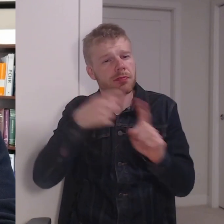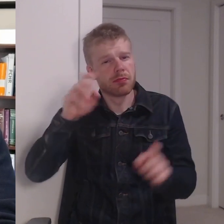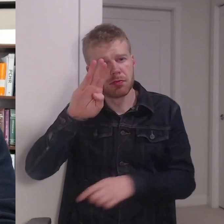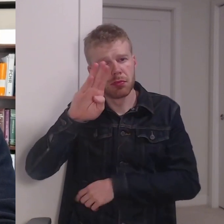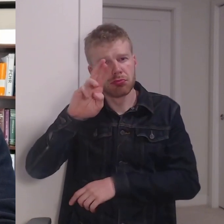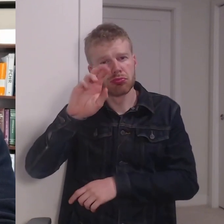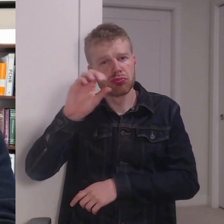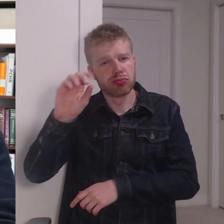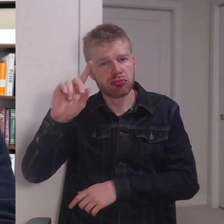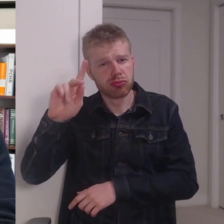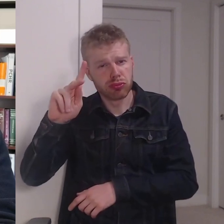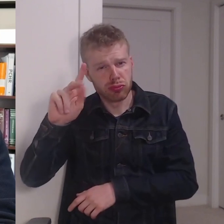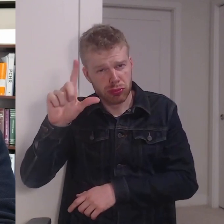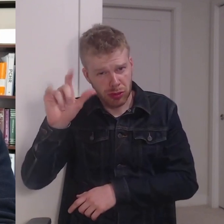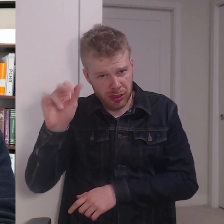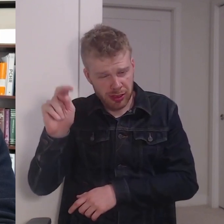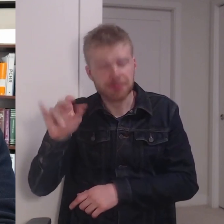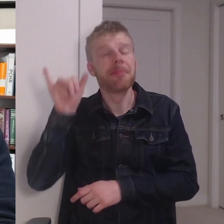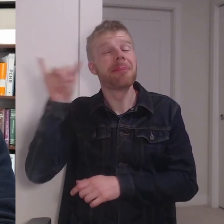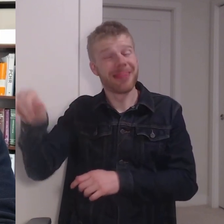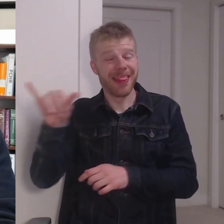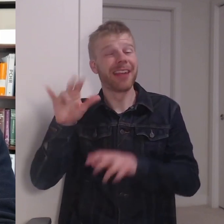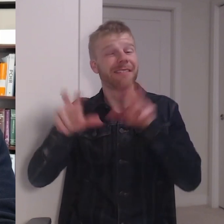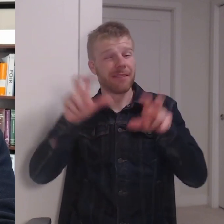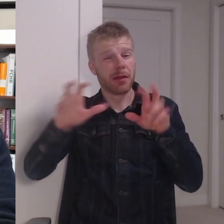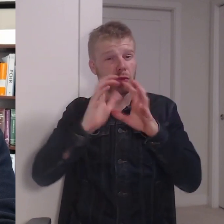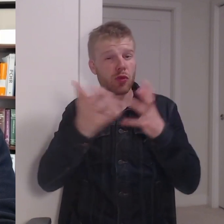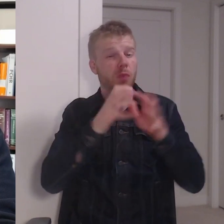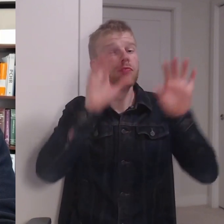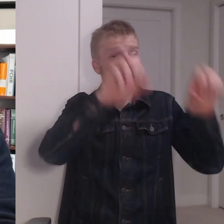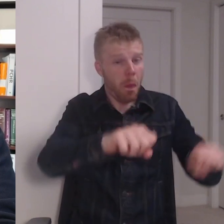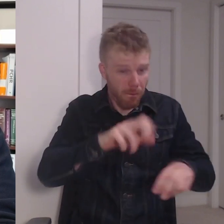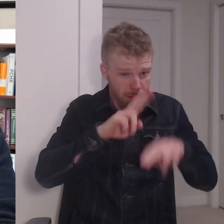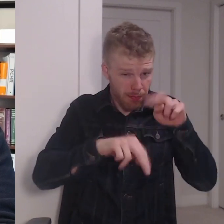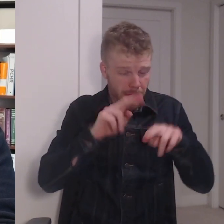Brooklyn and they took over the building and let us reside in the building as